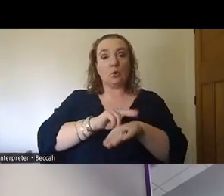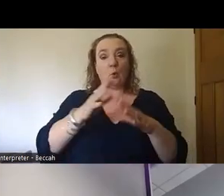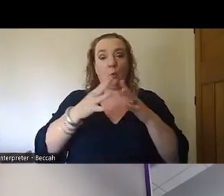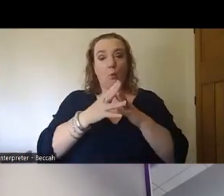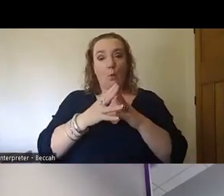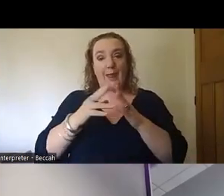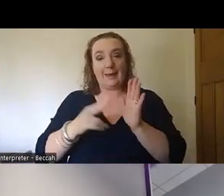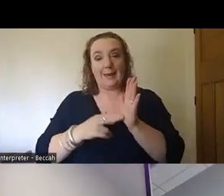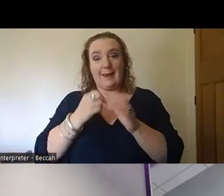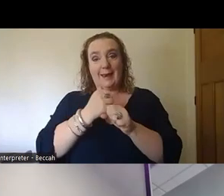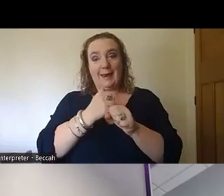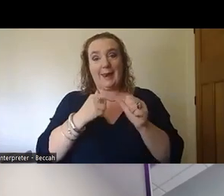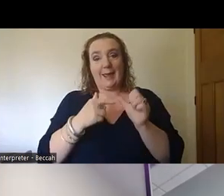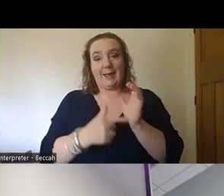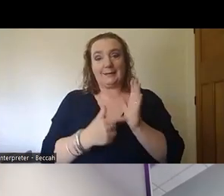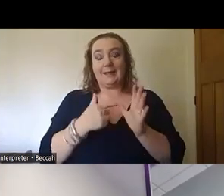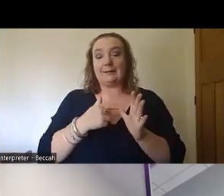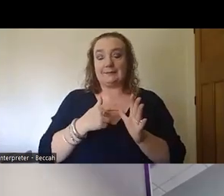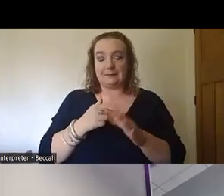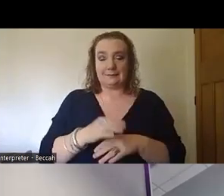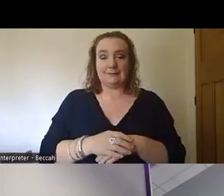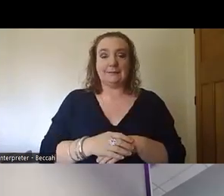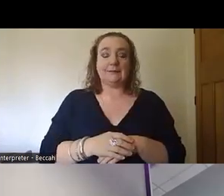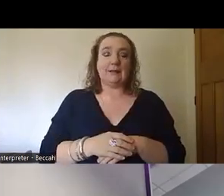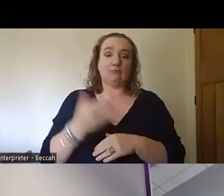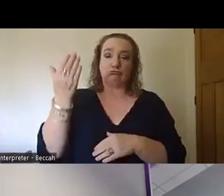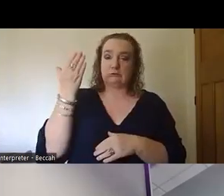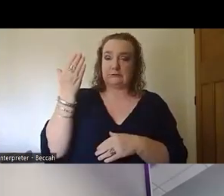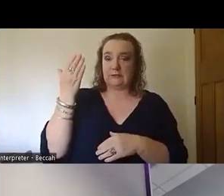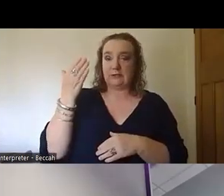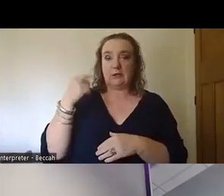would have been part of presentations around Te Mātaiaho.